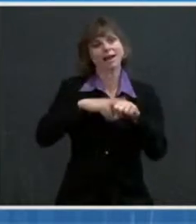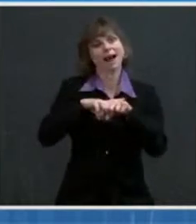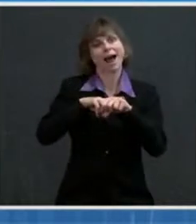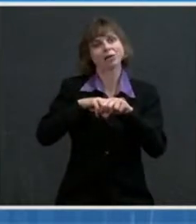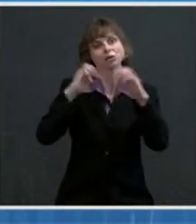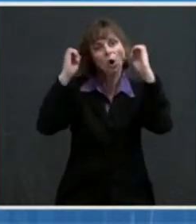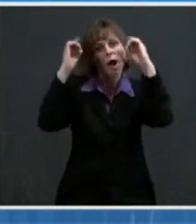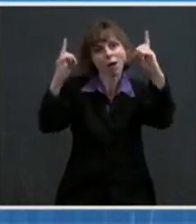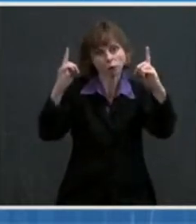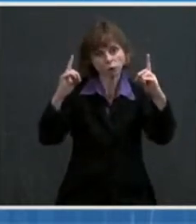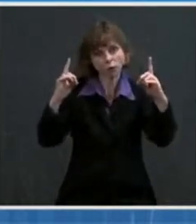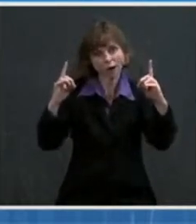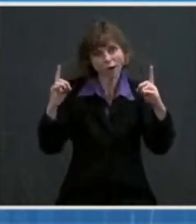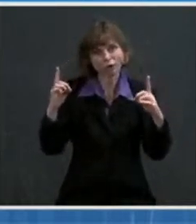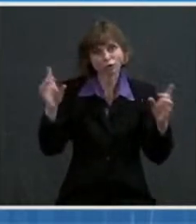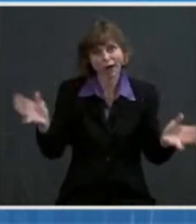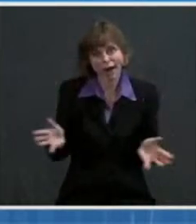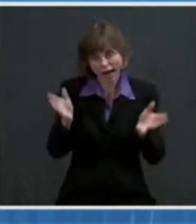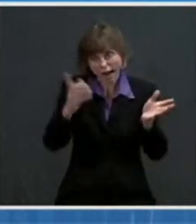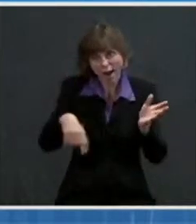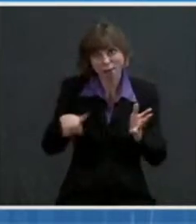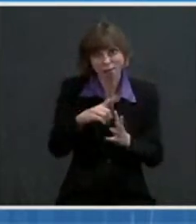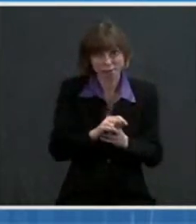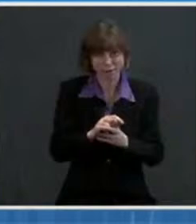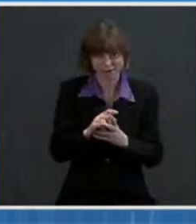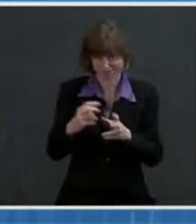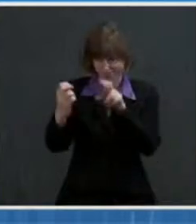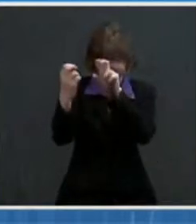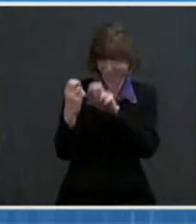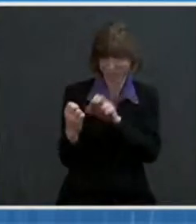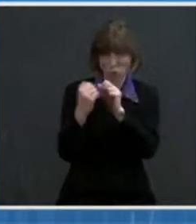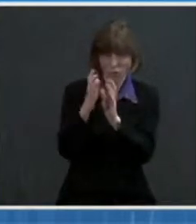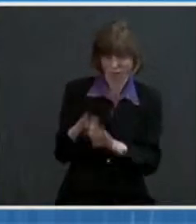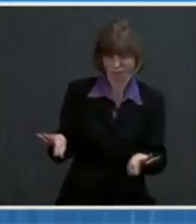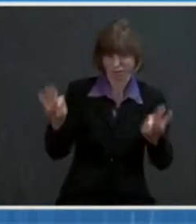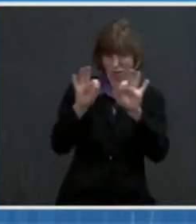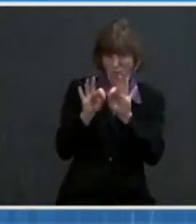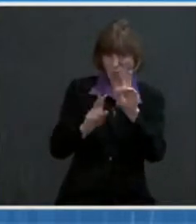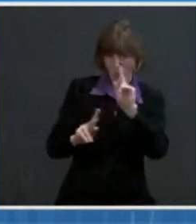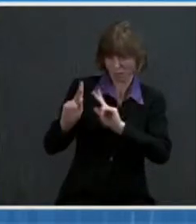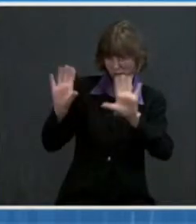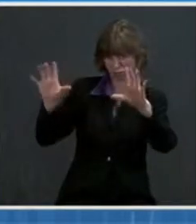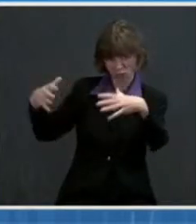THE ADMINISTRATION IS COMMENCING A NATIONAL PUBLIC CAMPAIGN AND